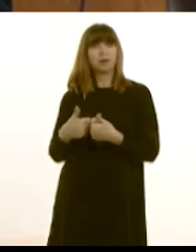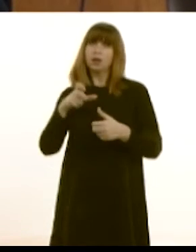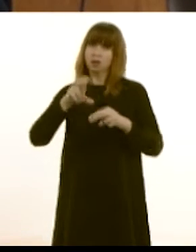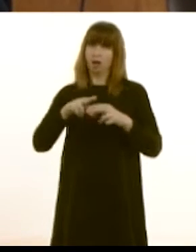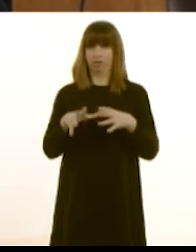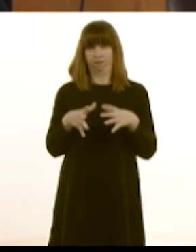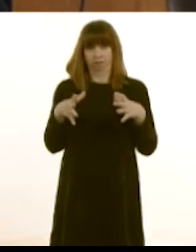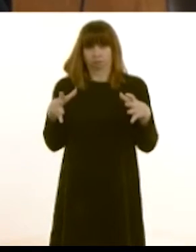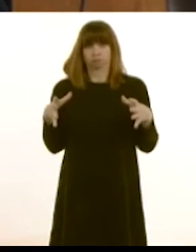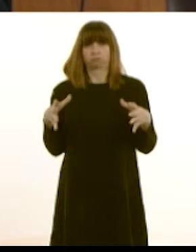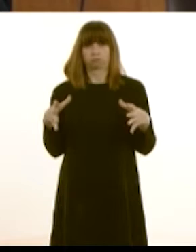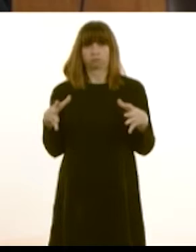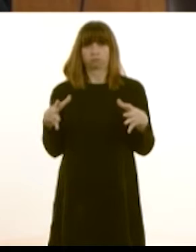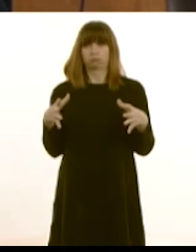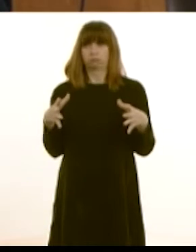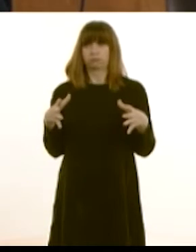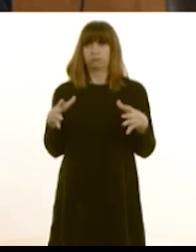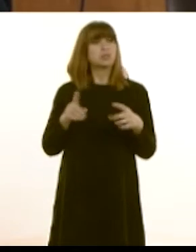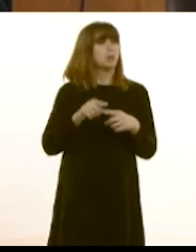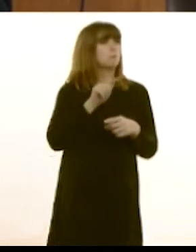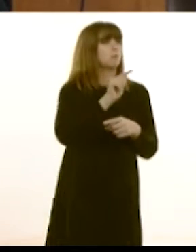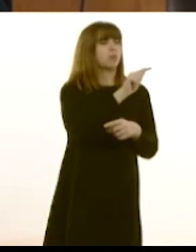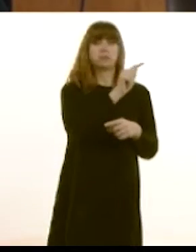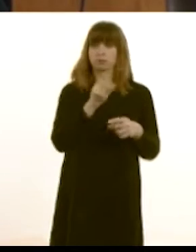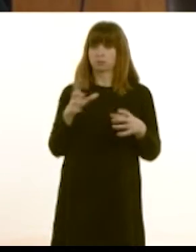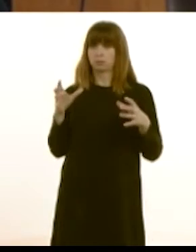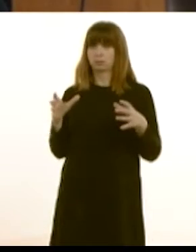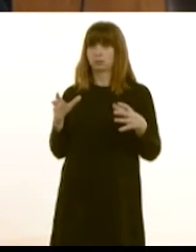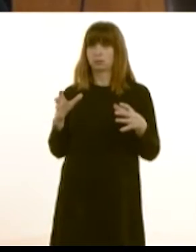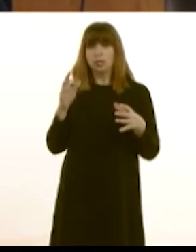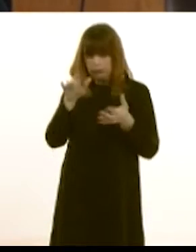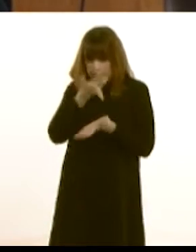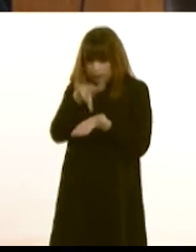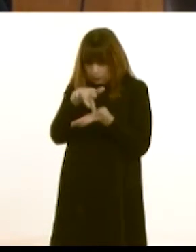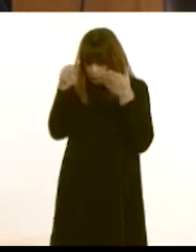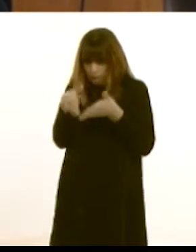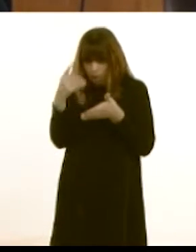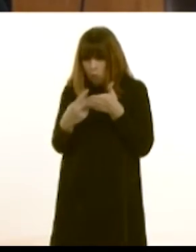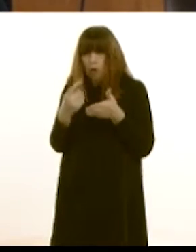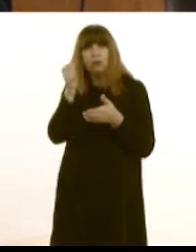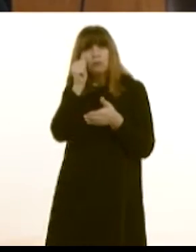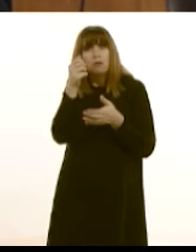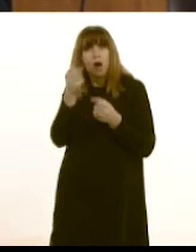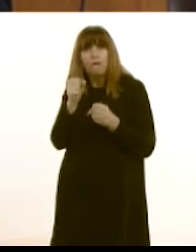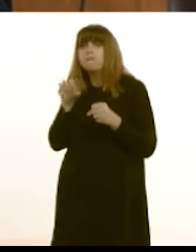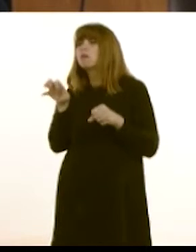indeed there are many other settlements that will be in the same categoryówe donít just look at the centre, but understand that there are other retail areas in the city, outside